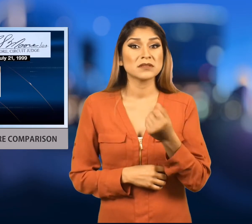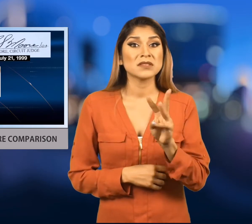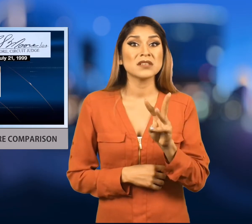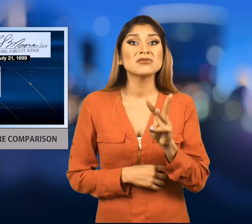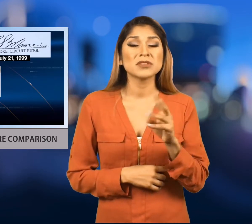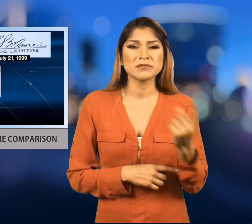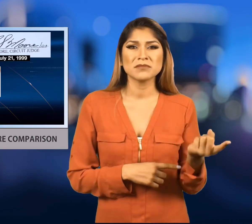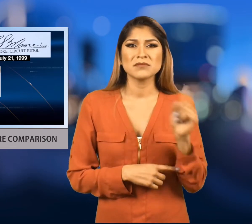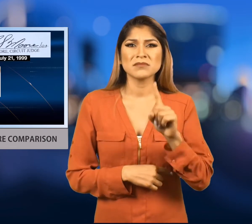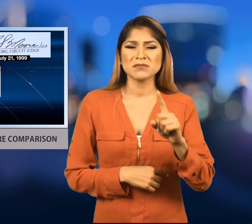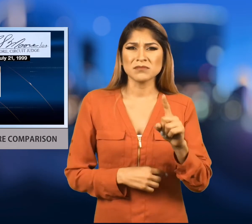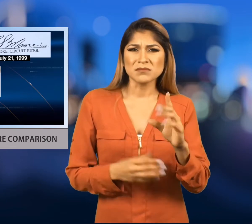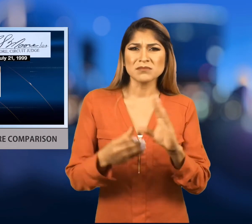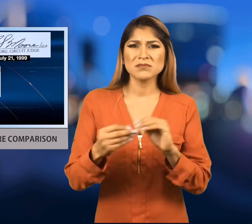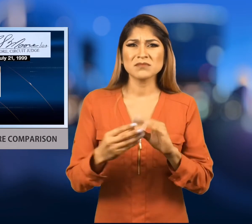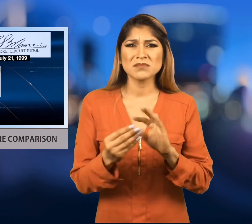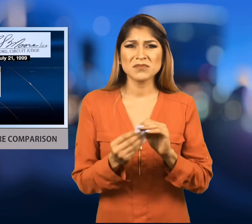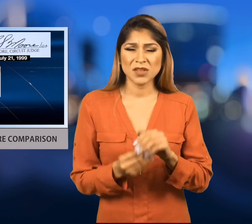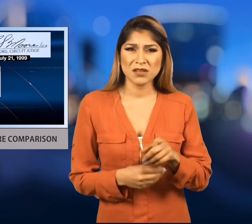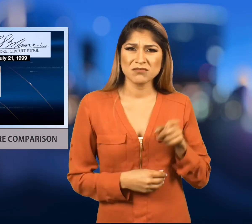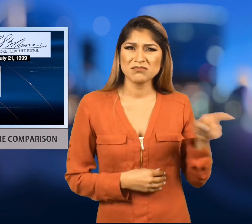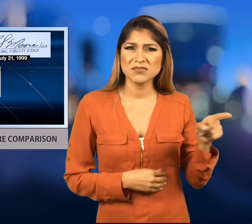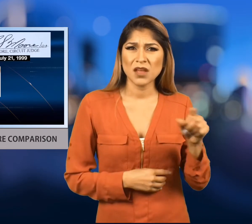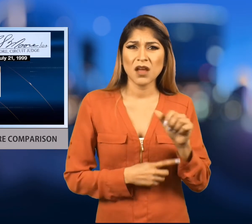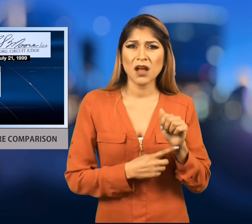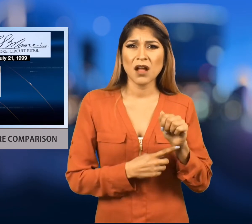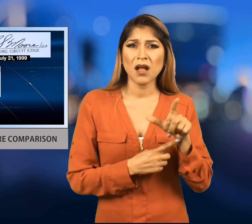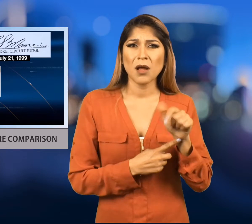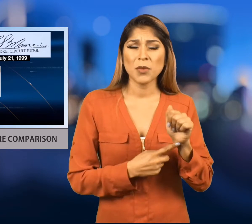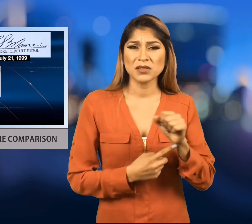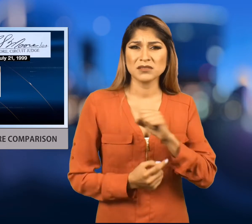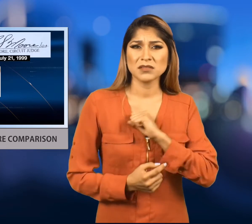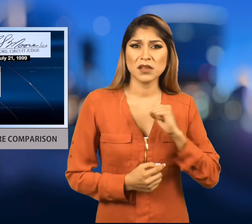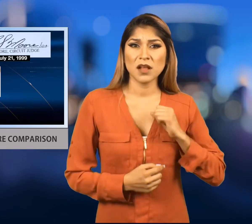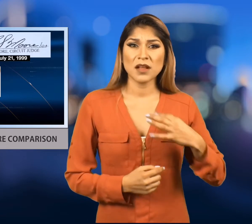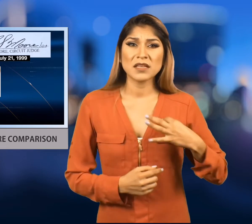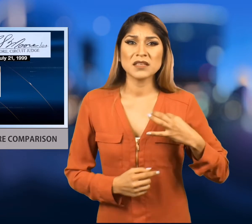Alabama Senate candidate assaulted her when she